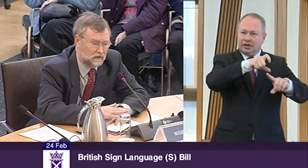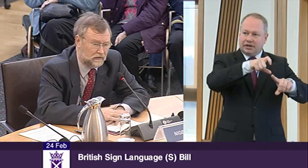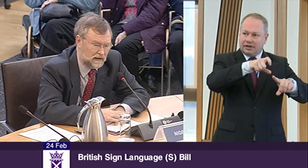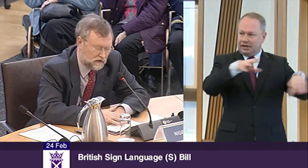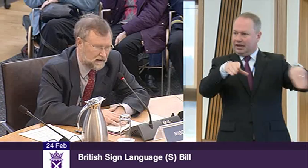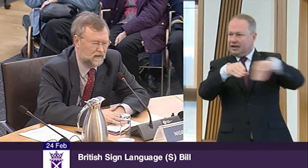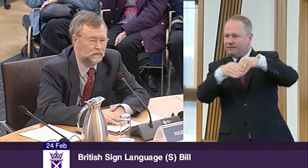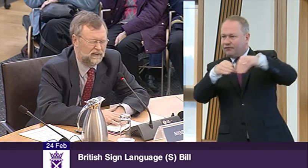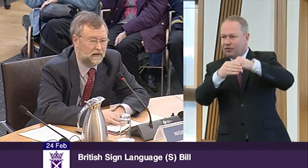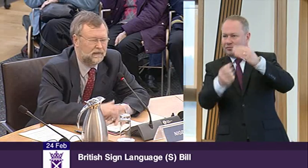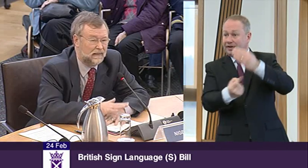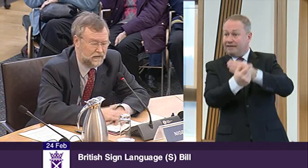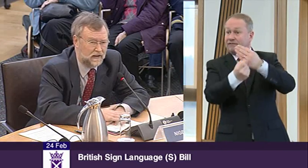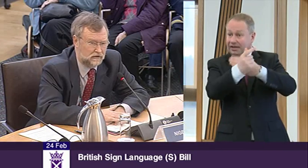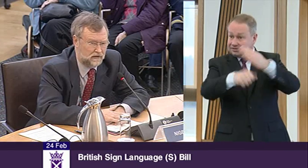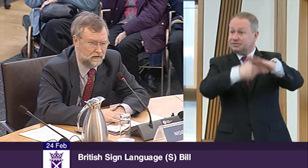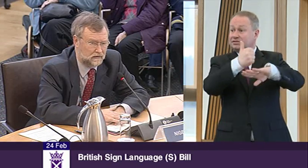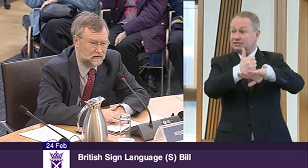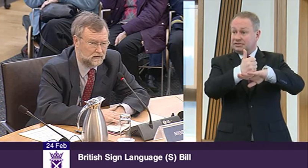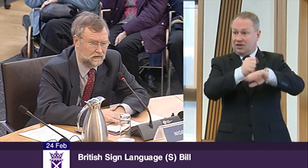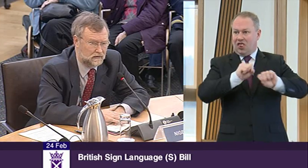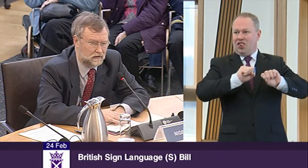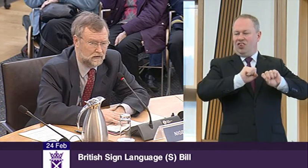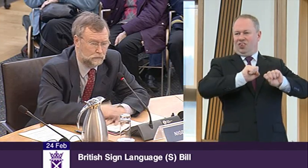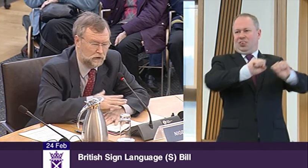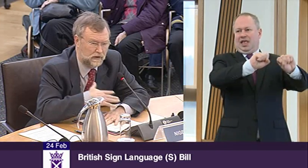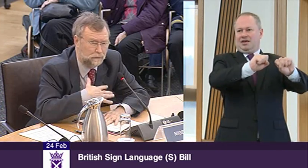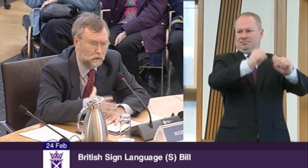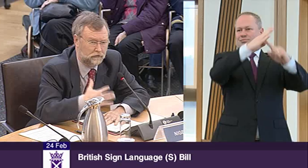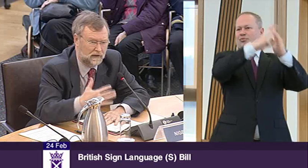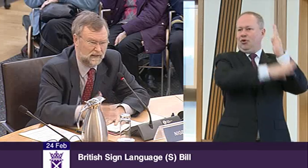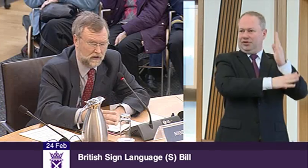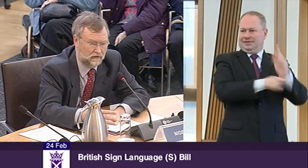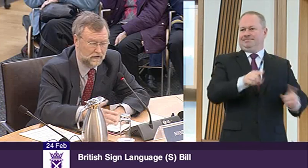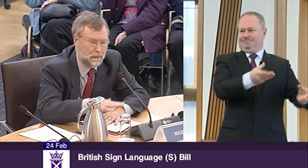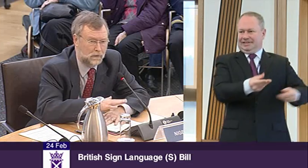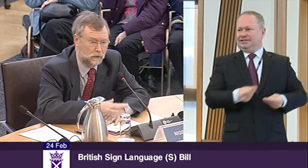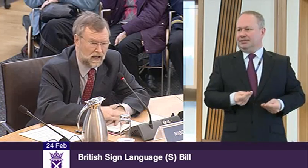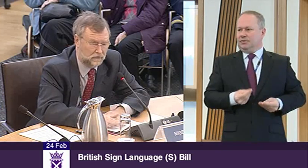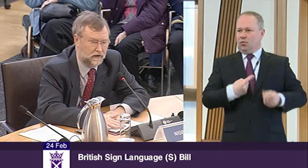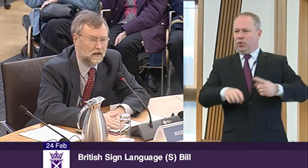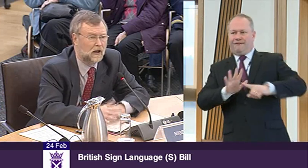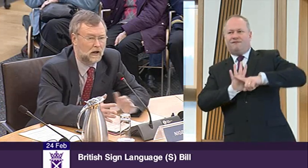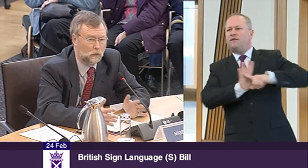events, and the agenda that we set is their agenda. We do not impose an agenda; we ask